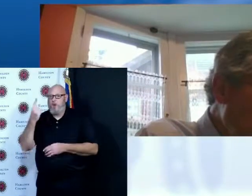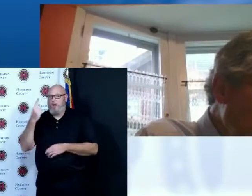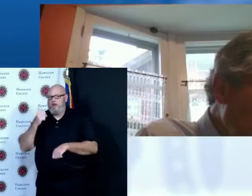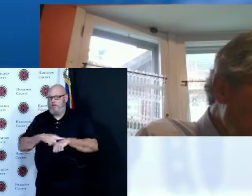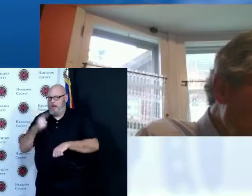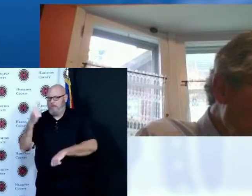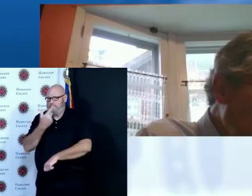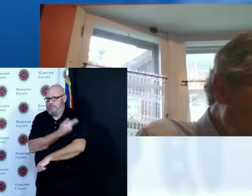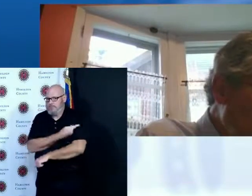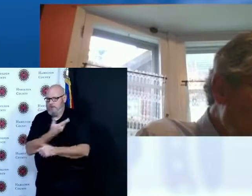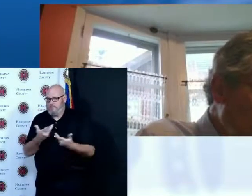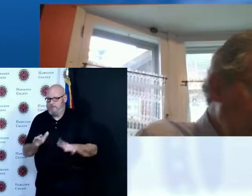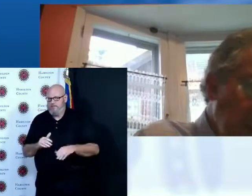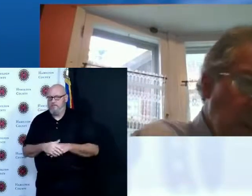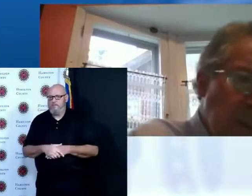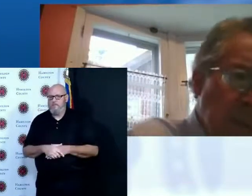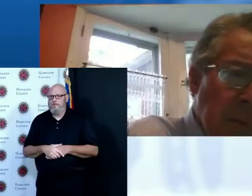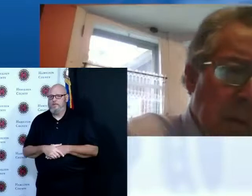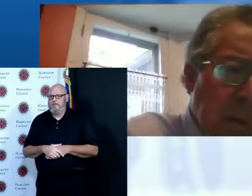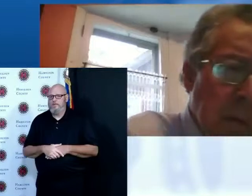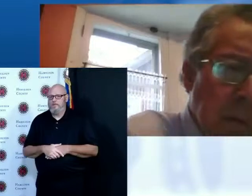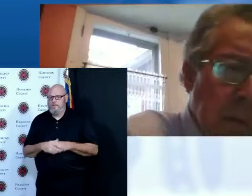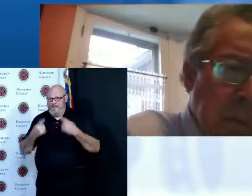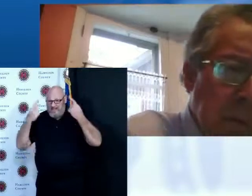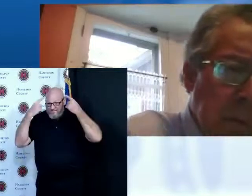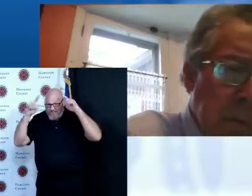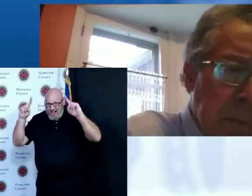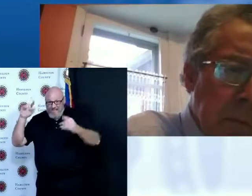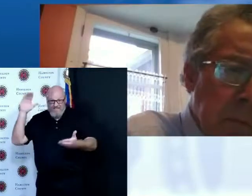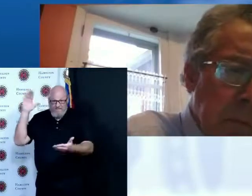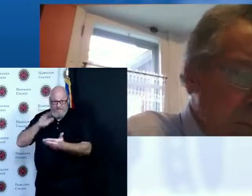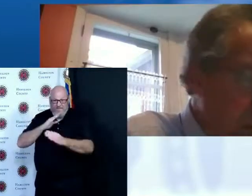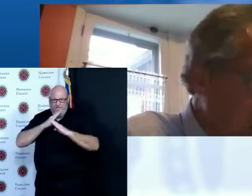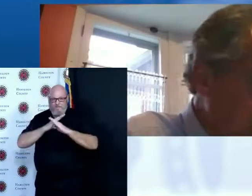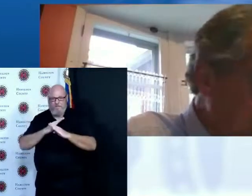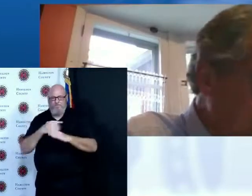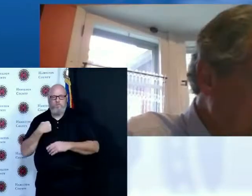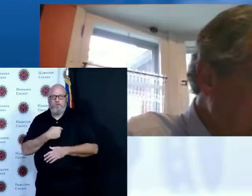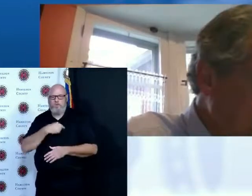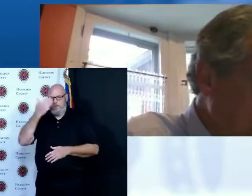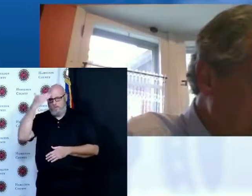but a one-dose vaccine will significantly reduce the amount of supply needed and will hopefully